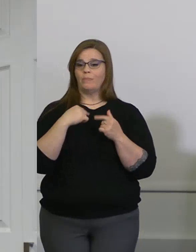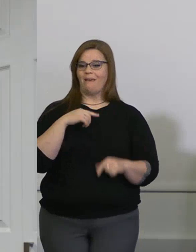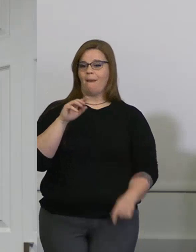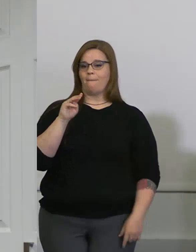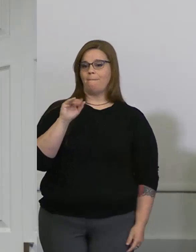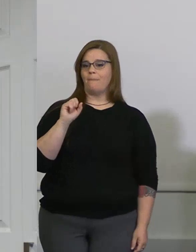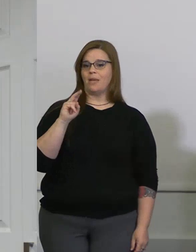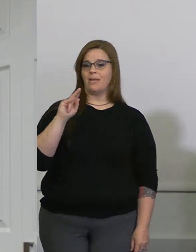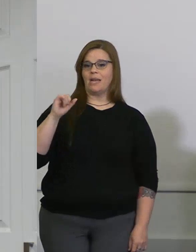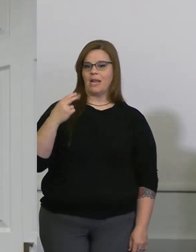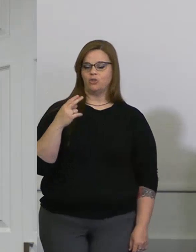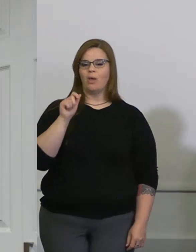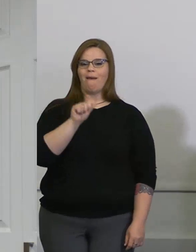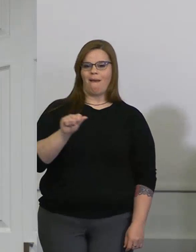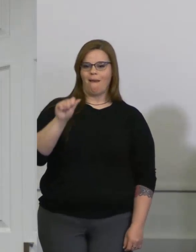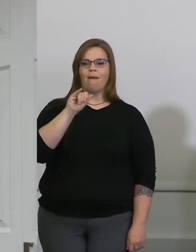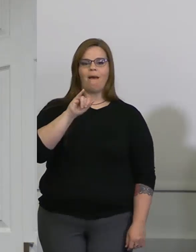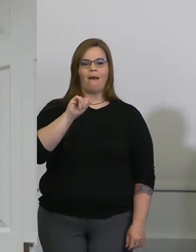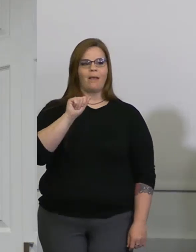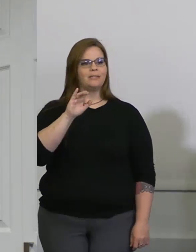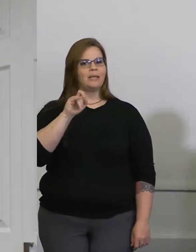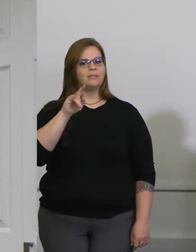So feel free to reach out. We can also obviously talk here as well.